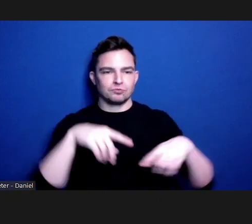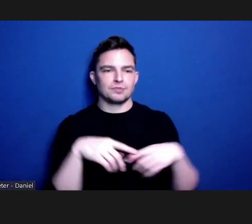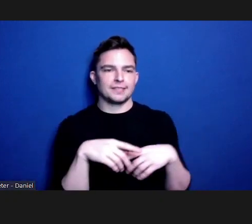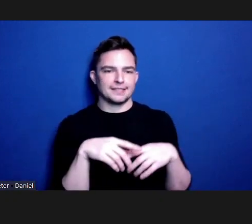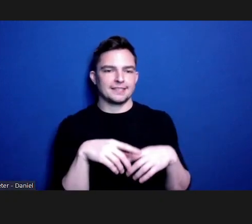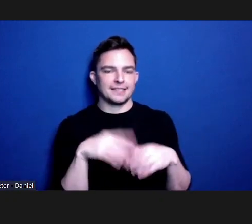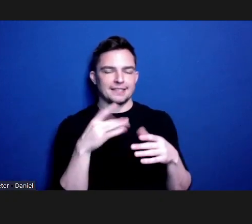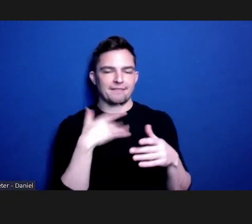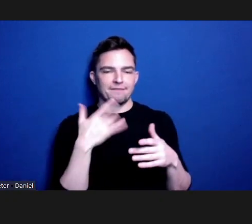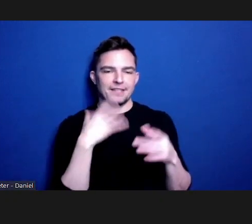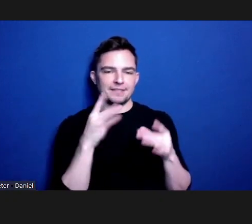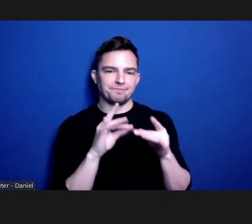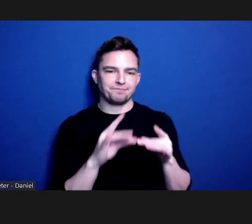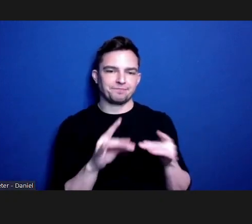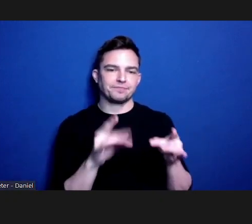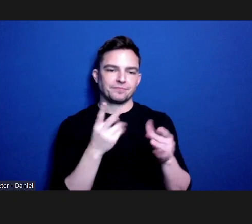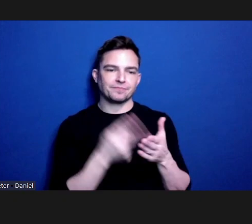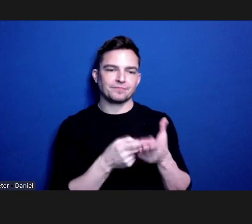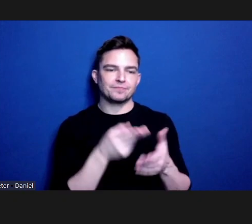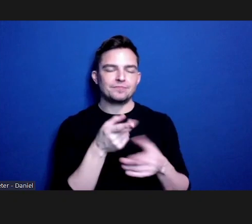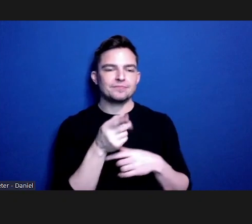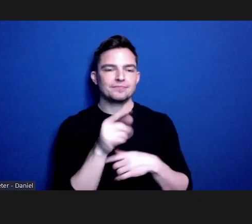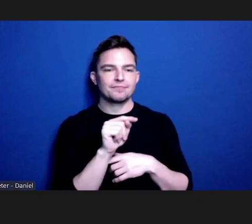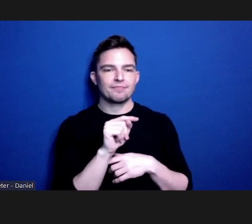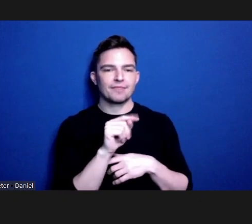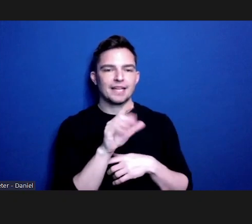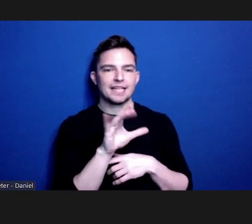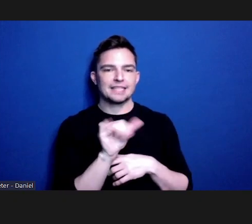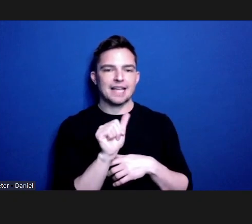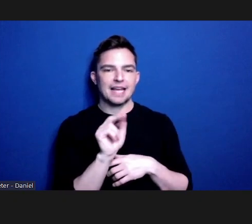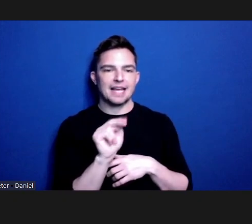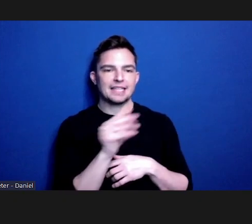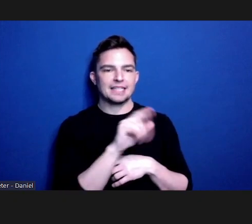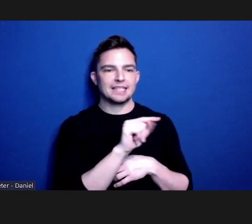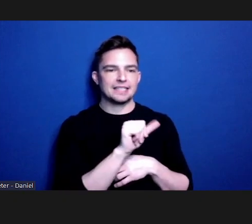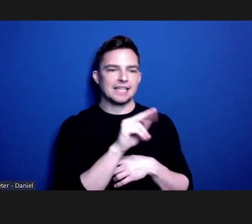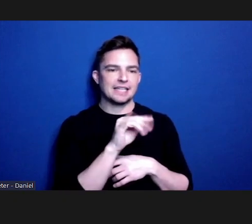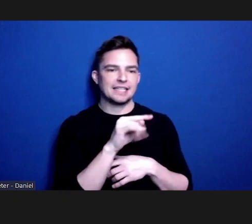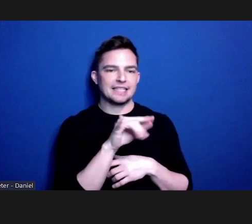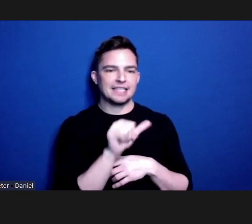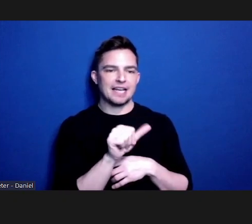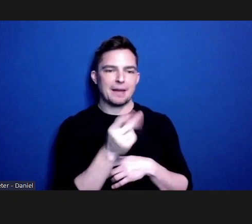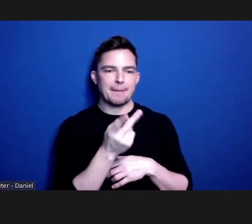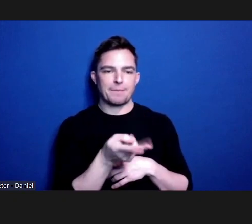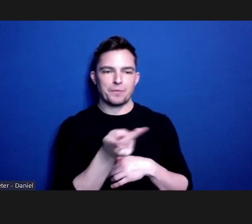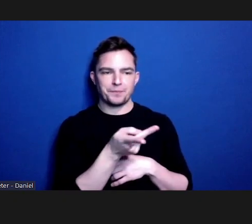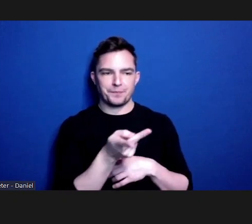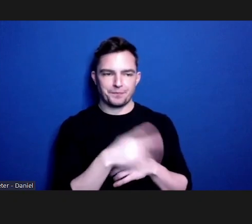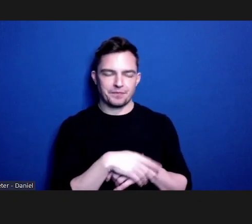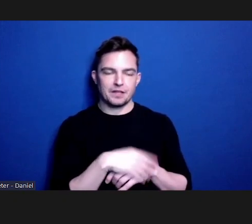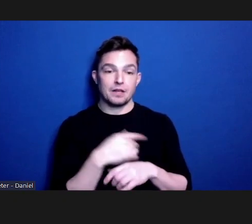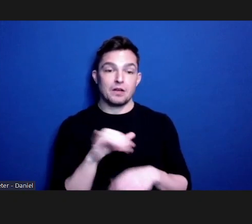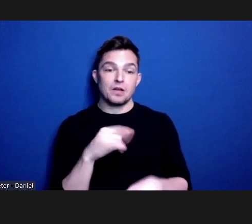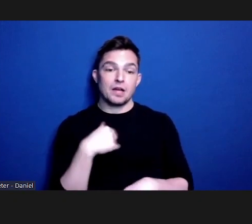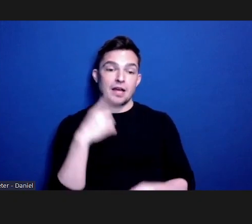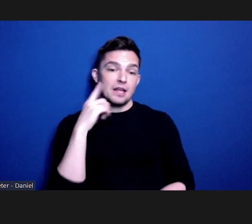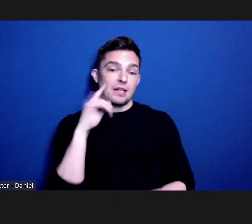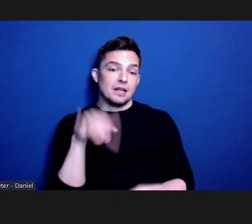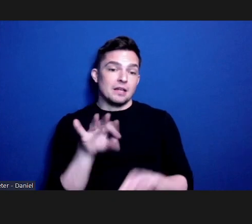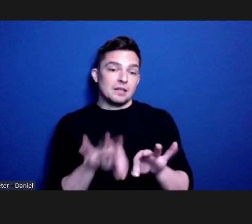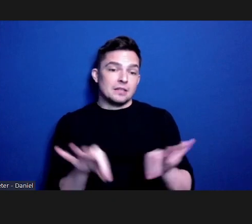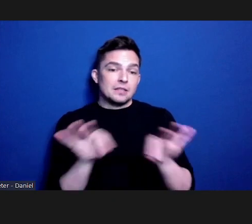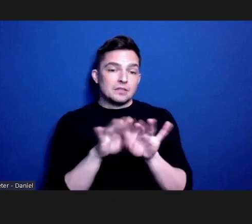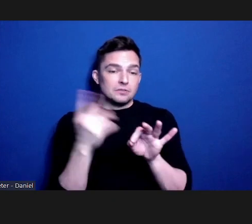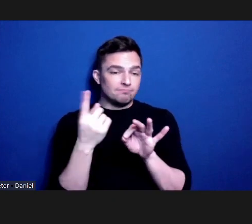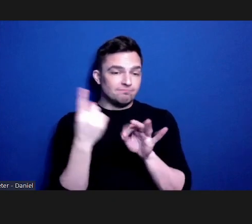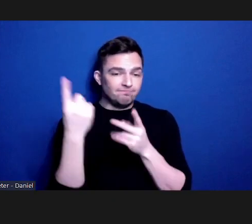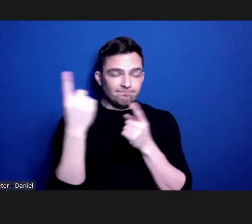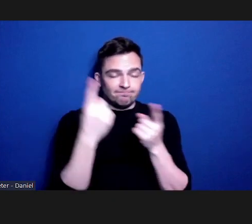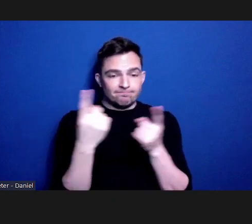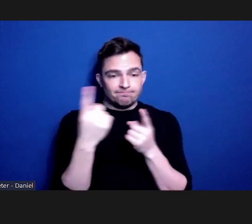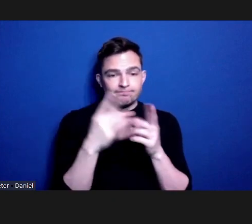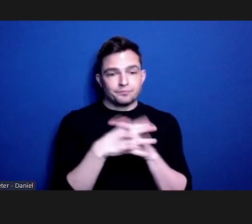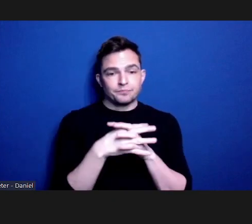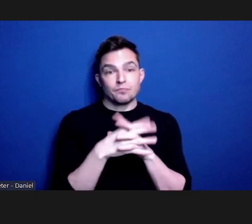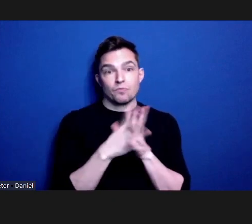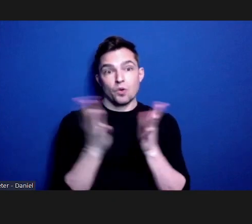of both Ciann and Tanitiã. I think it's important to always consider why you're approaching